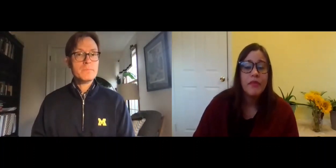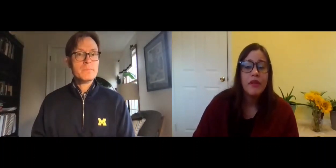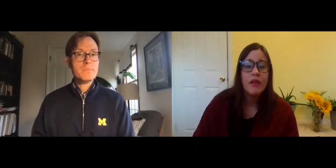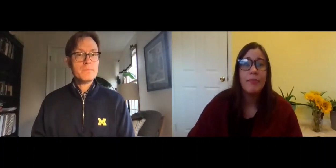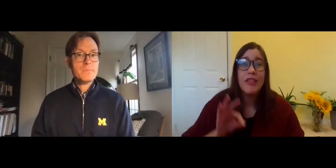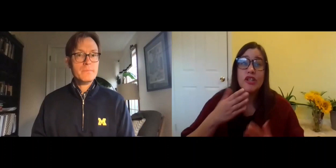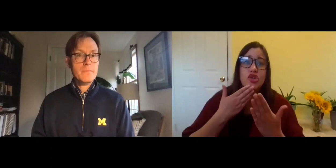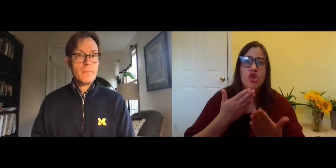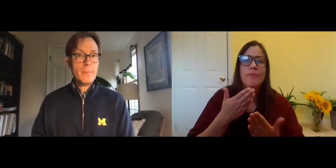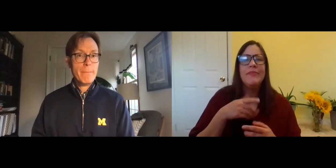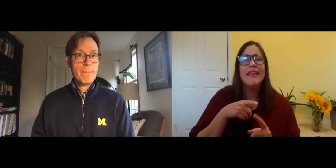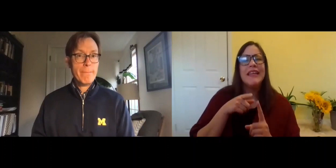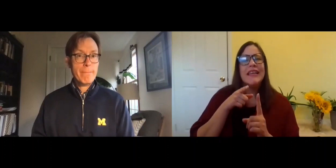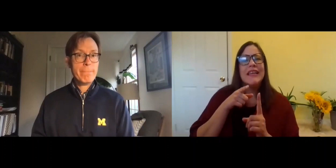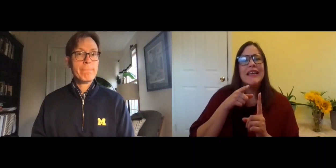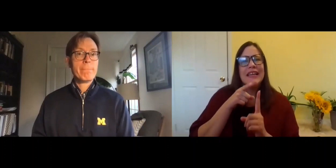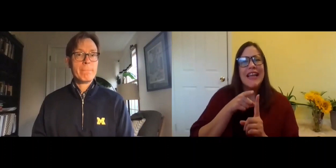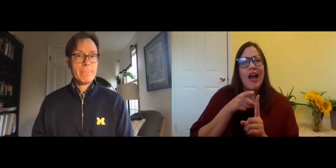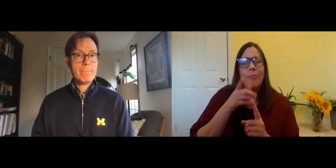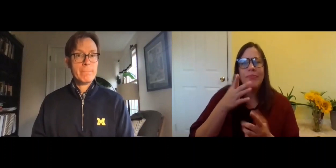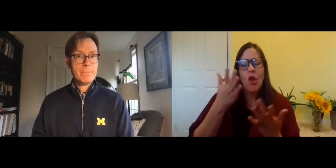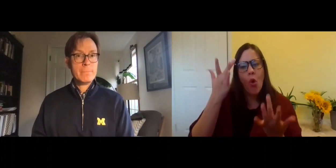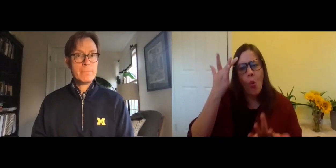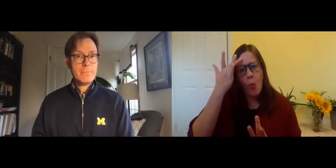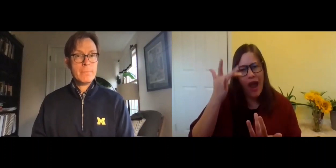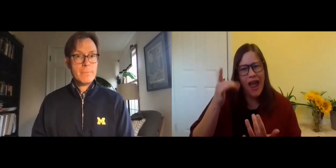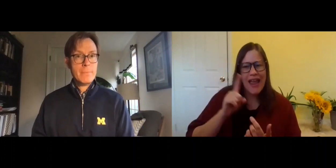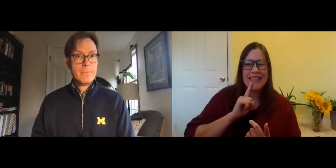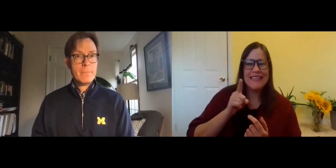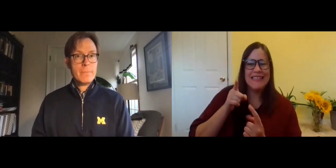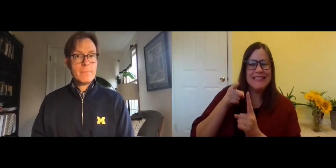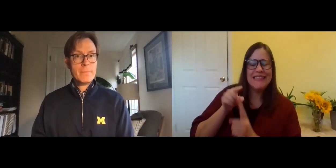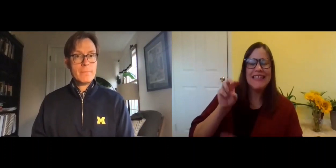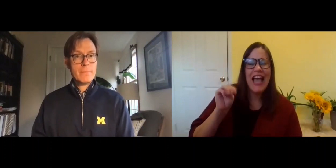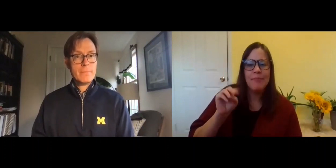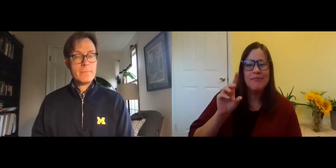Annie Urasky: Thank you.